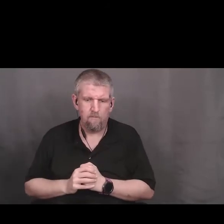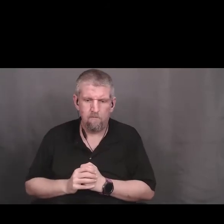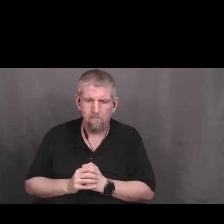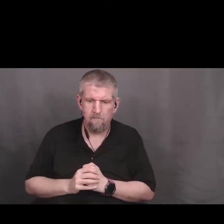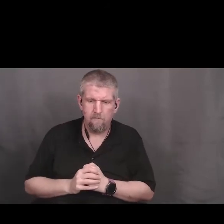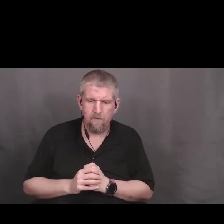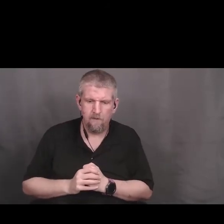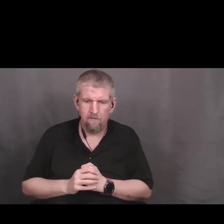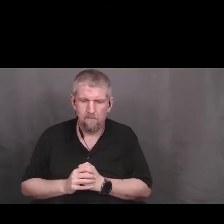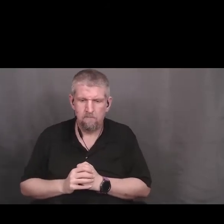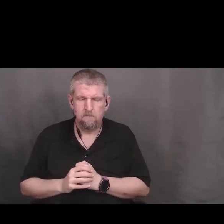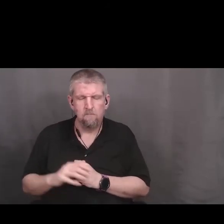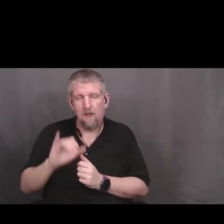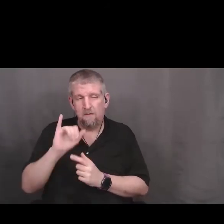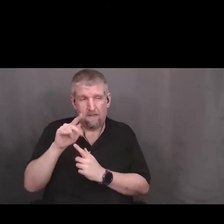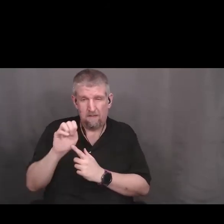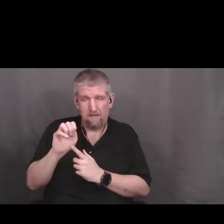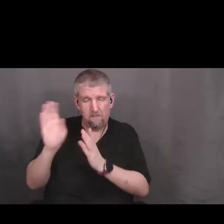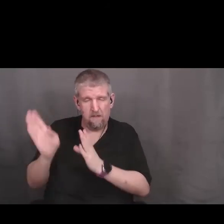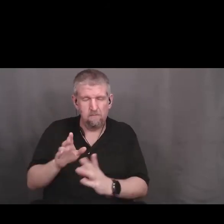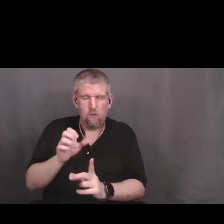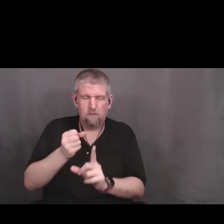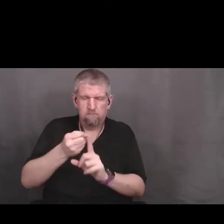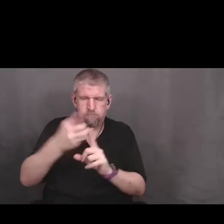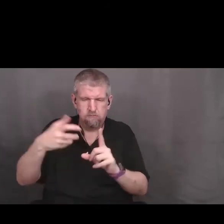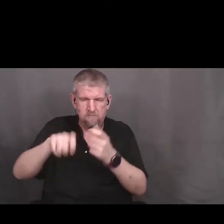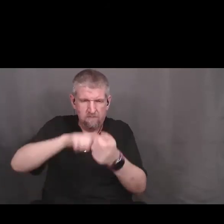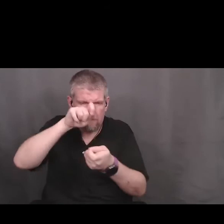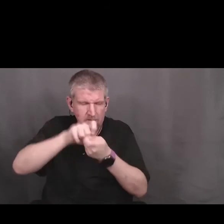that we will be provided by the agency. For example, if the agency is going